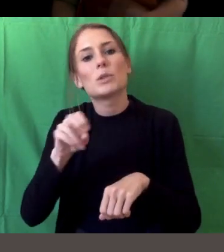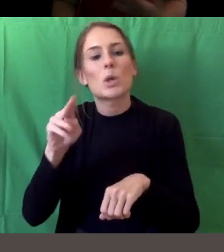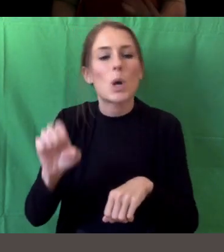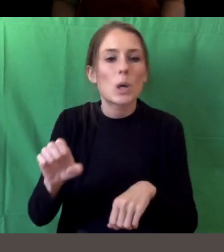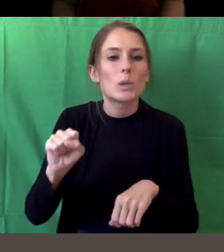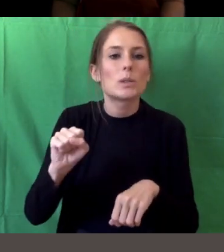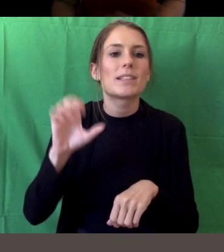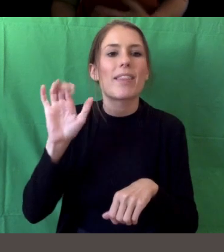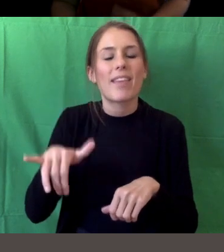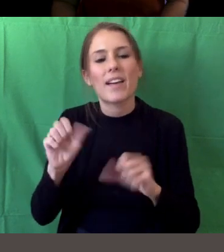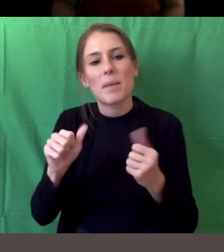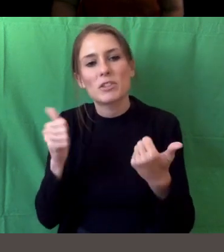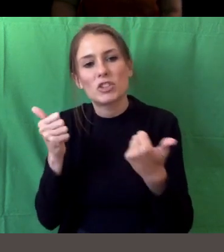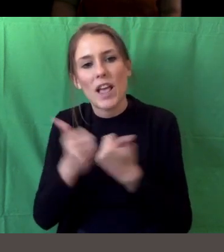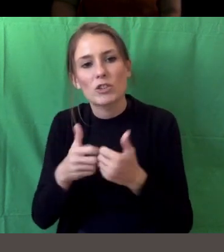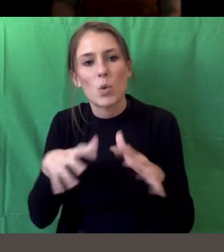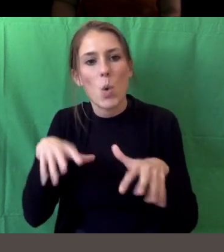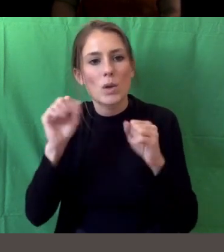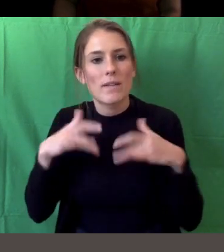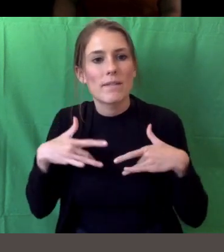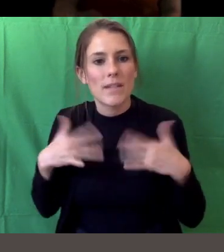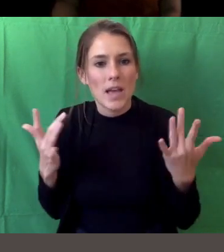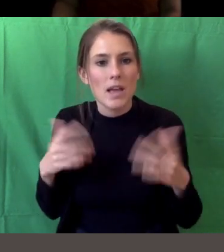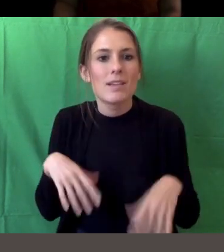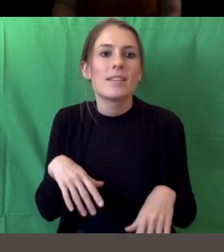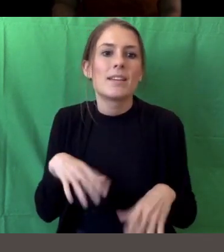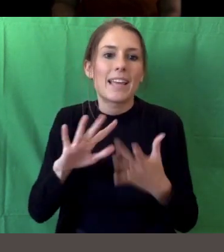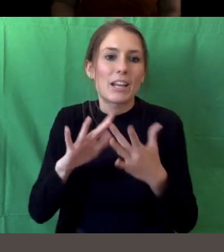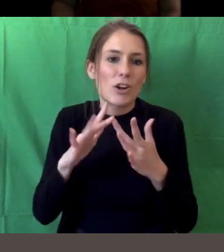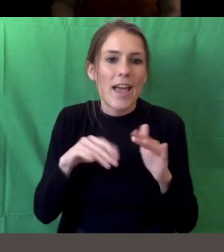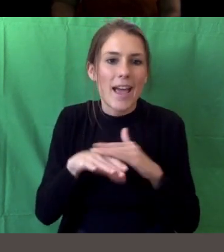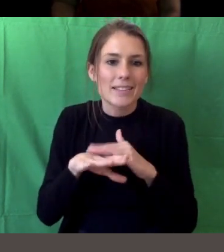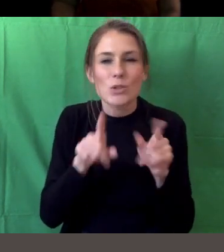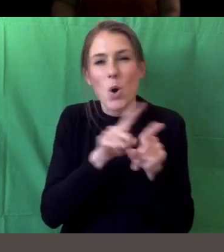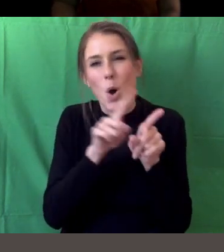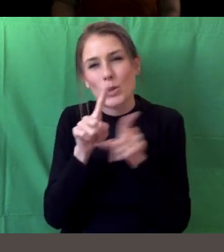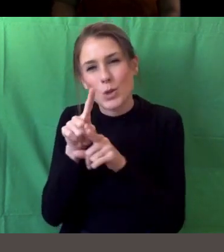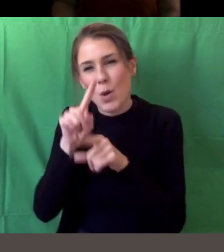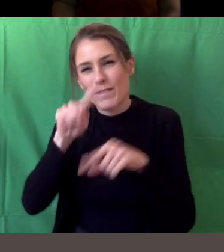various time zones can be challenging, that internet access also varies by time zone,